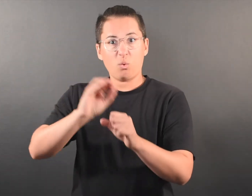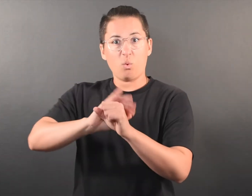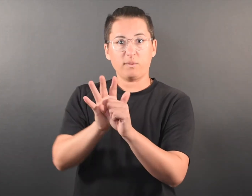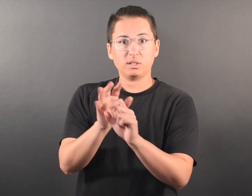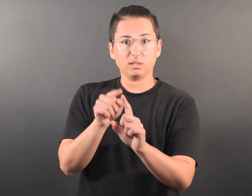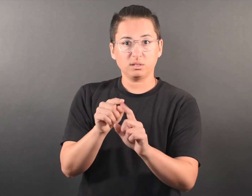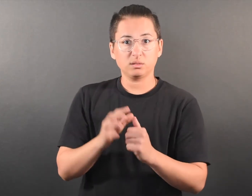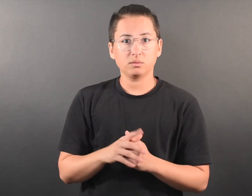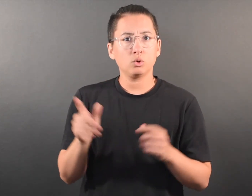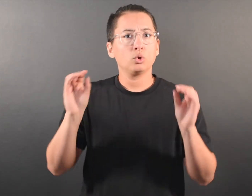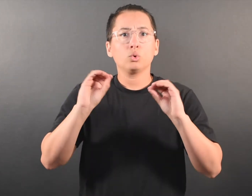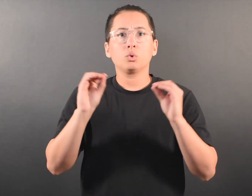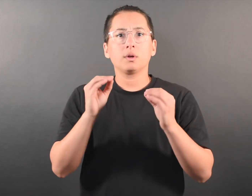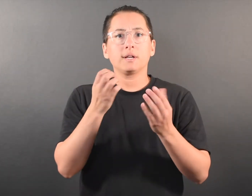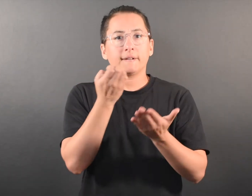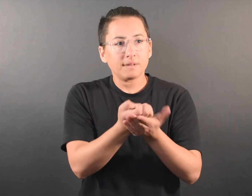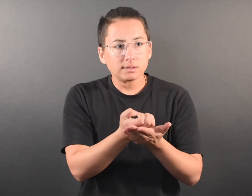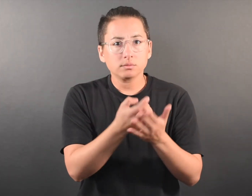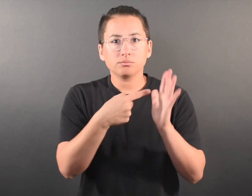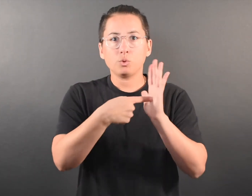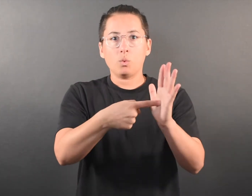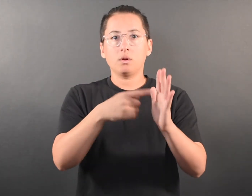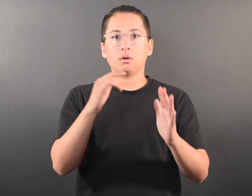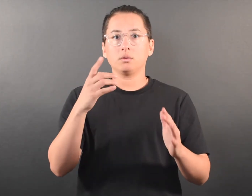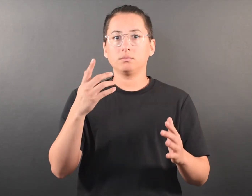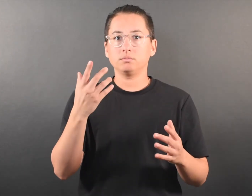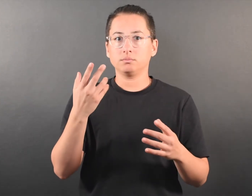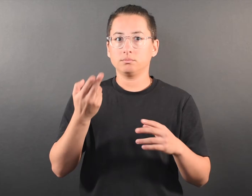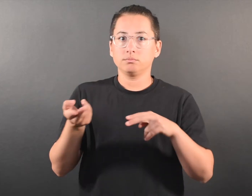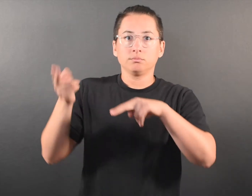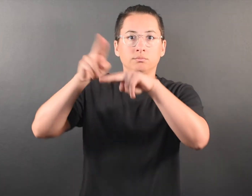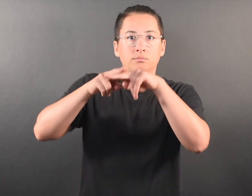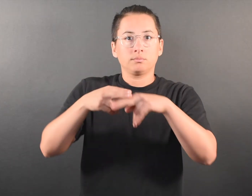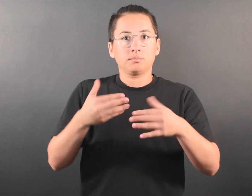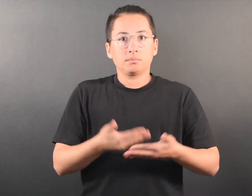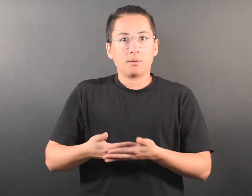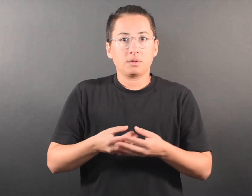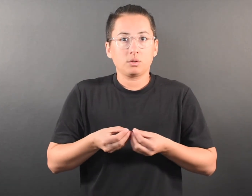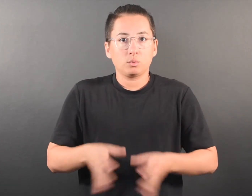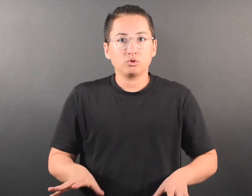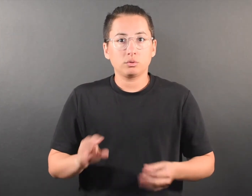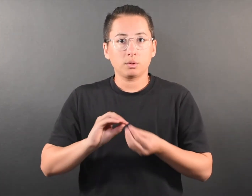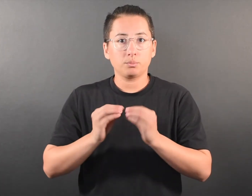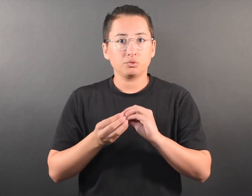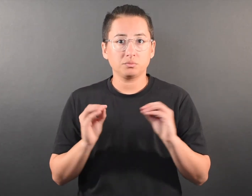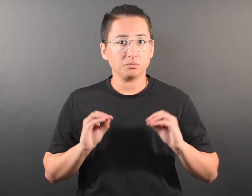due to COVID-19 infection, there is no evidence of increased miscarriage rates.